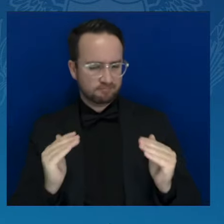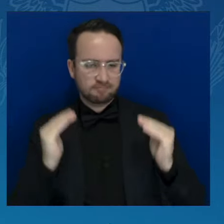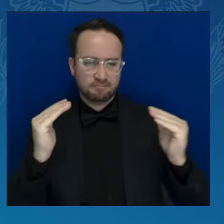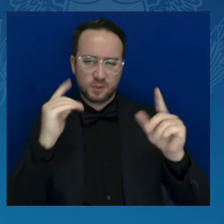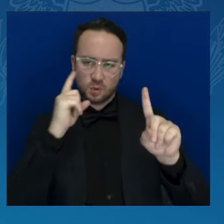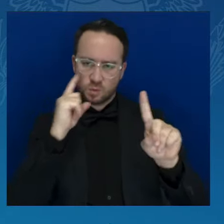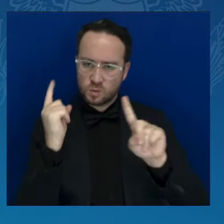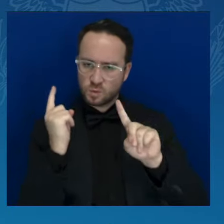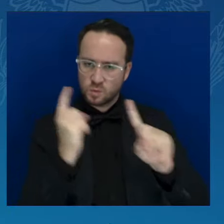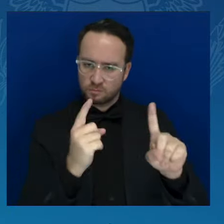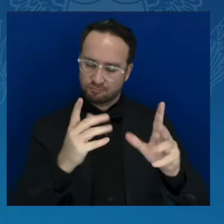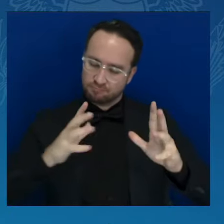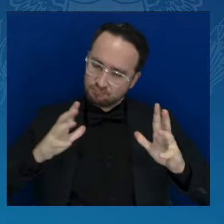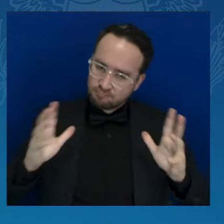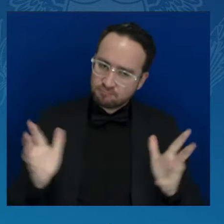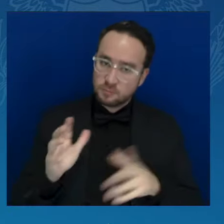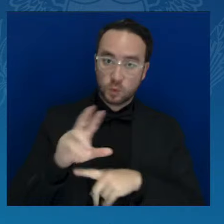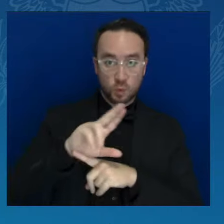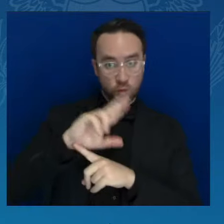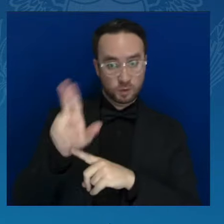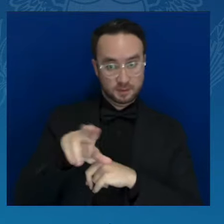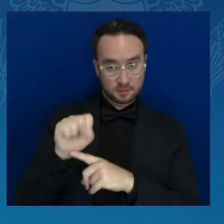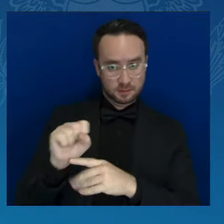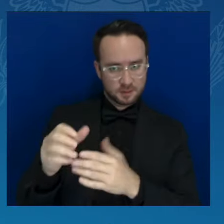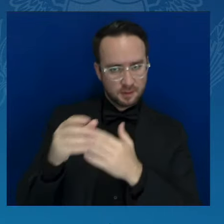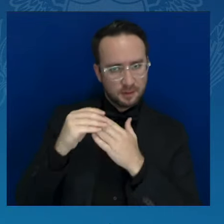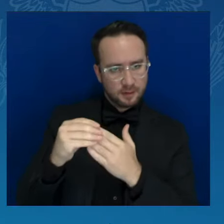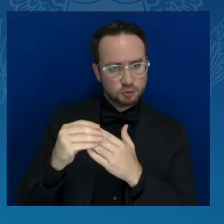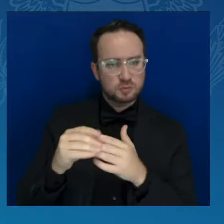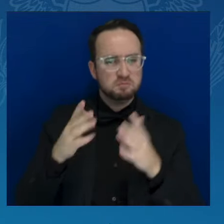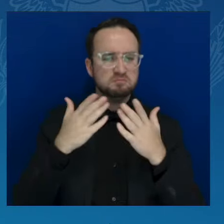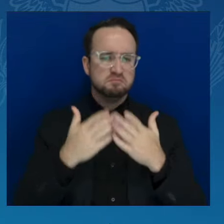Secretary Blinken: Phil, thank you very, very much. And it's wonderful to be with everyone here today